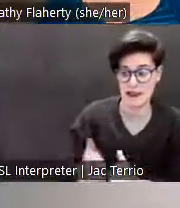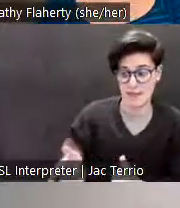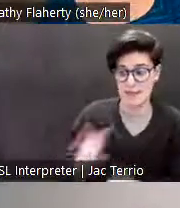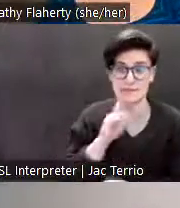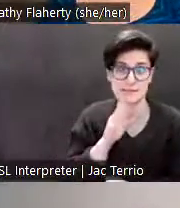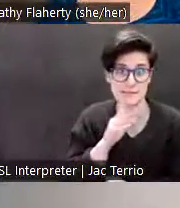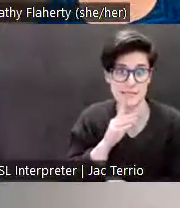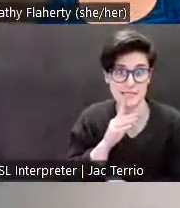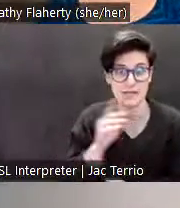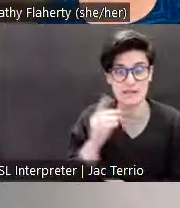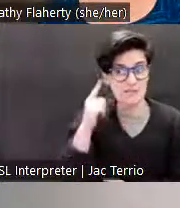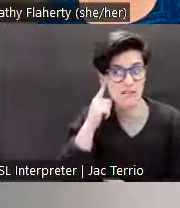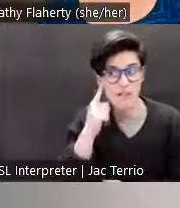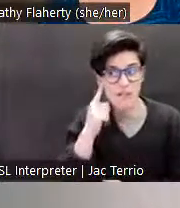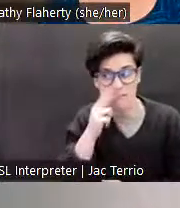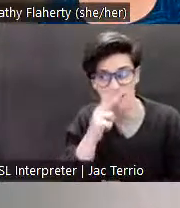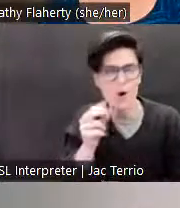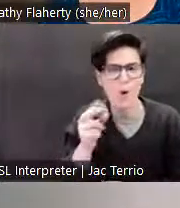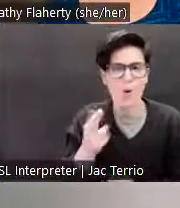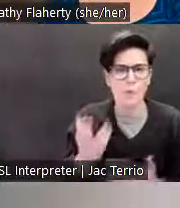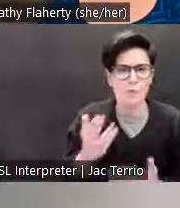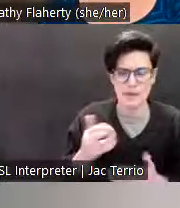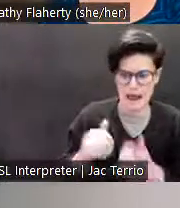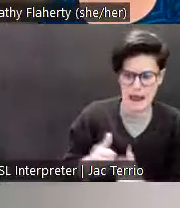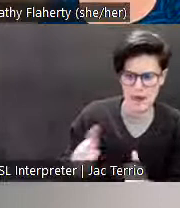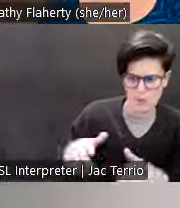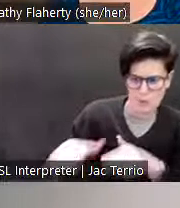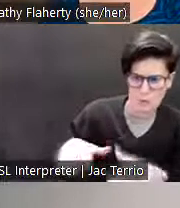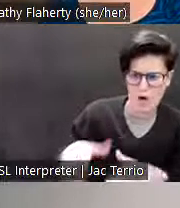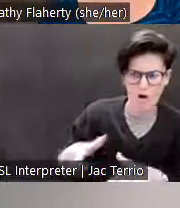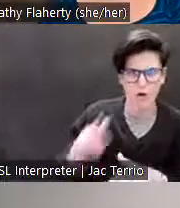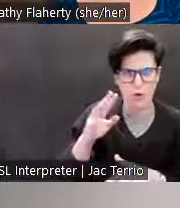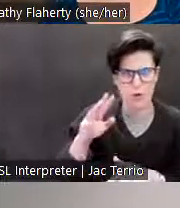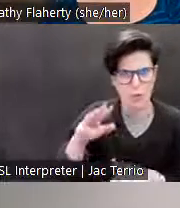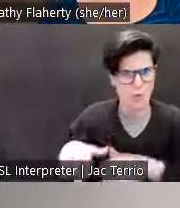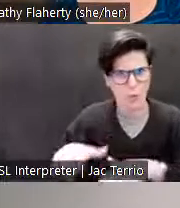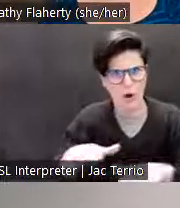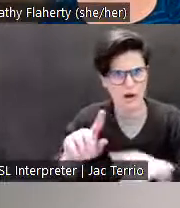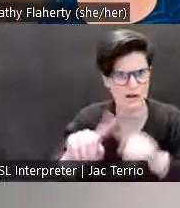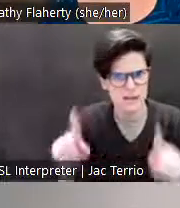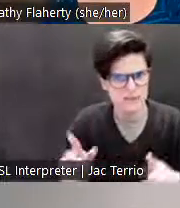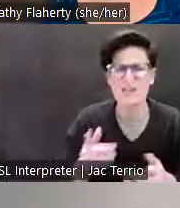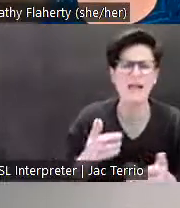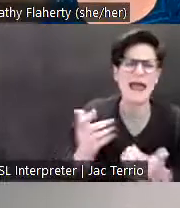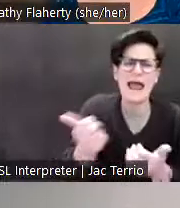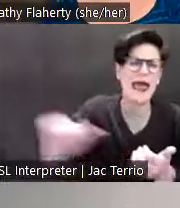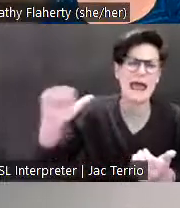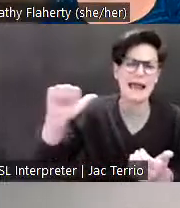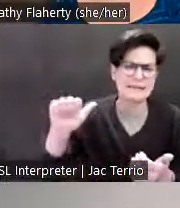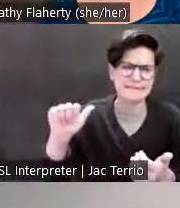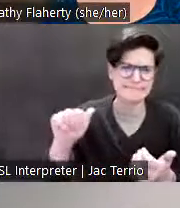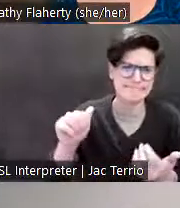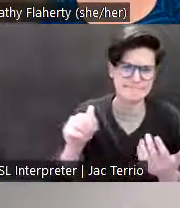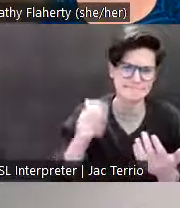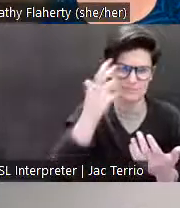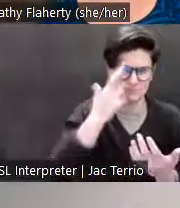15:27:25 Walk any number of things that lead people to impose this discrimination on people